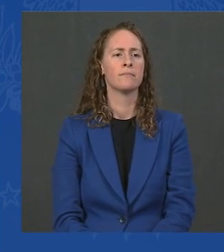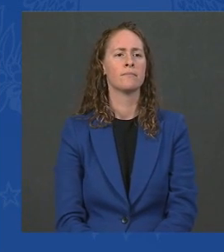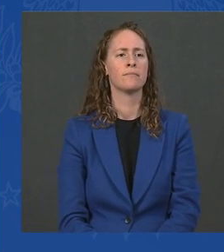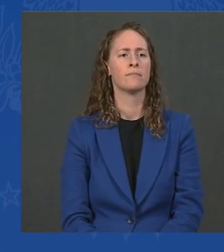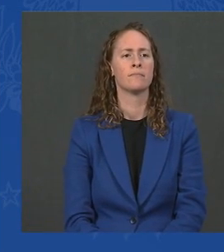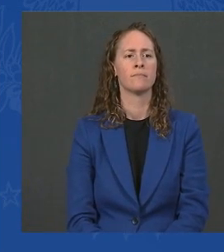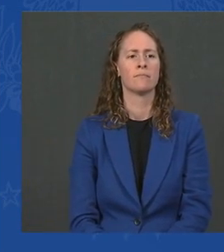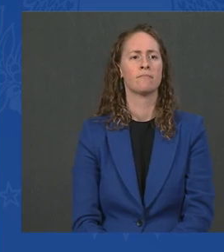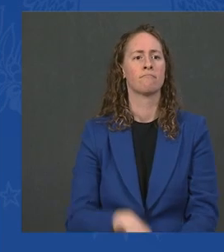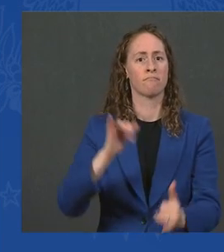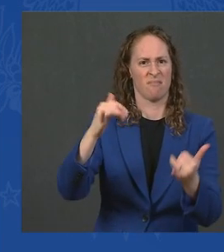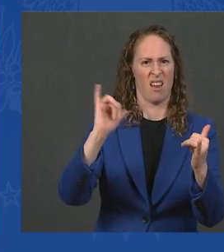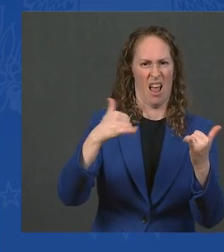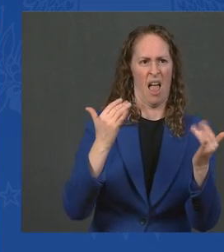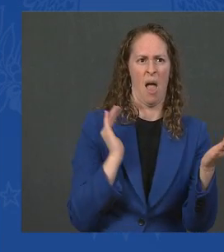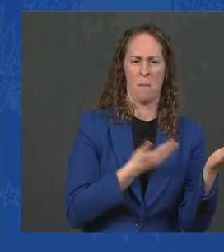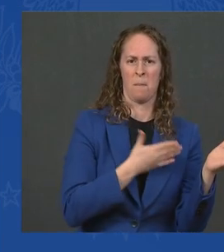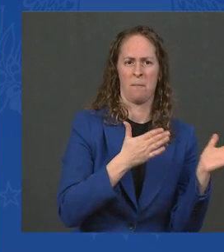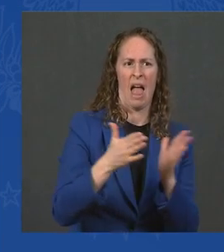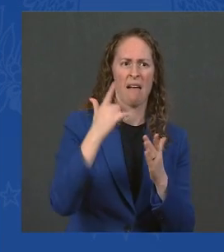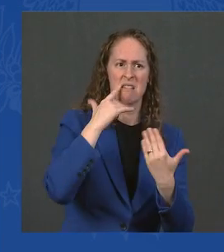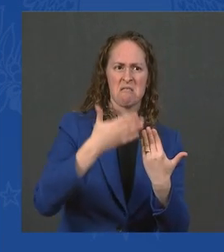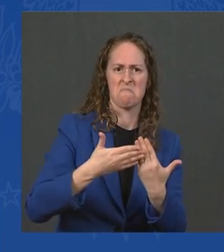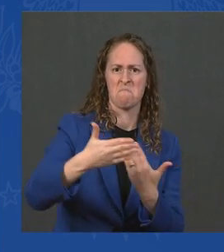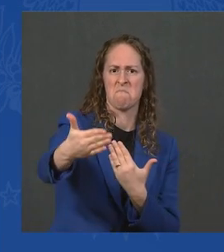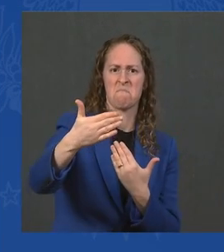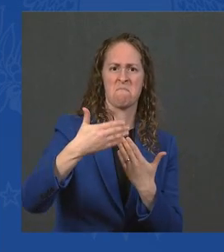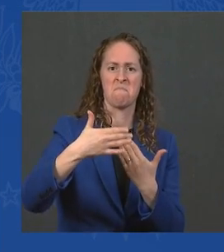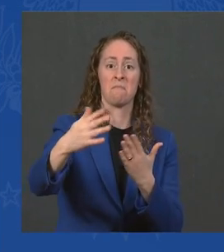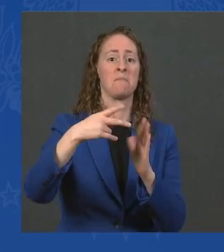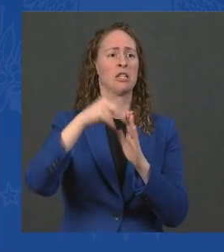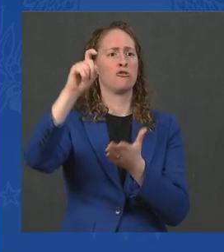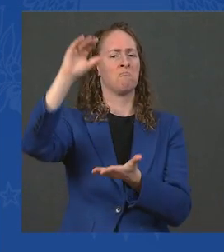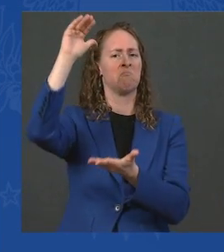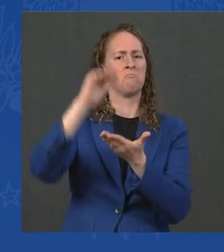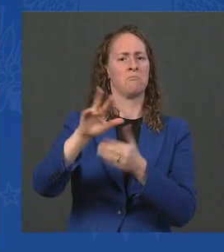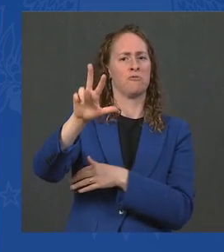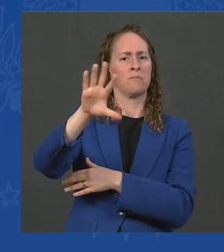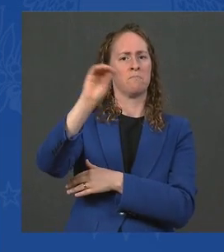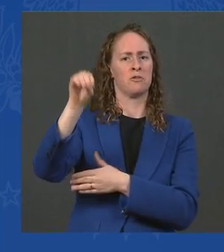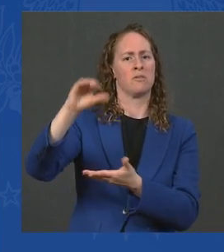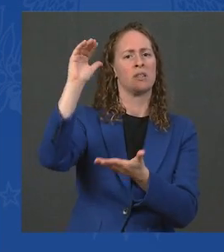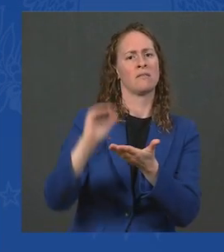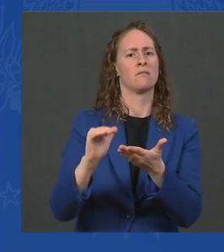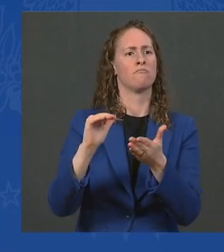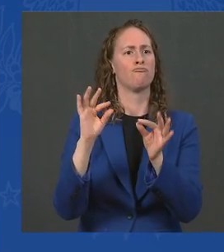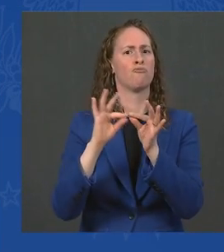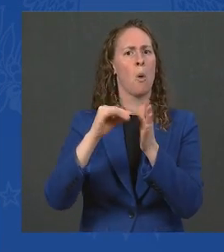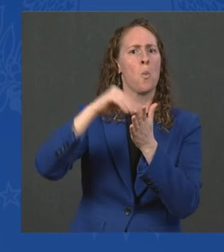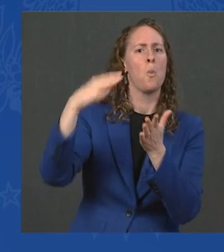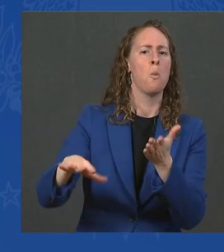That's a discount about 35 percent -- about 35 percent. This is important for everyone,